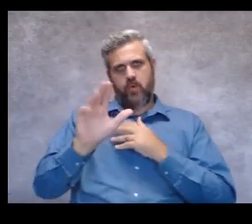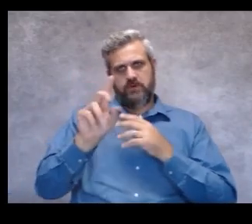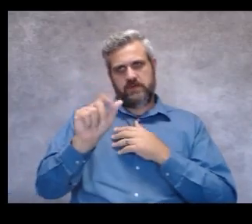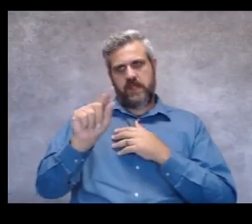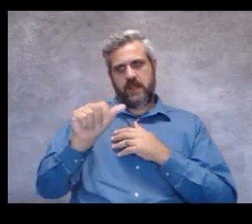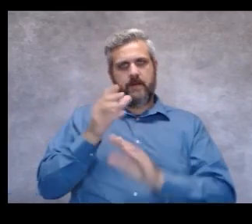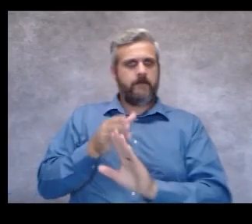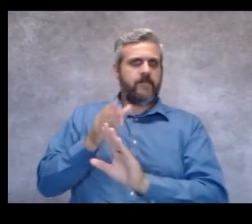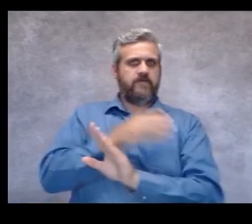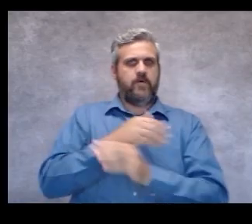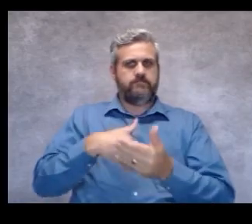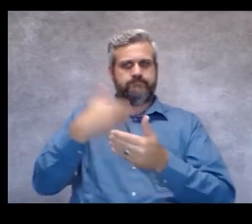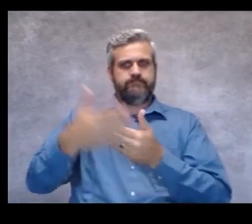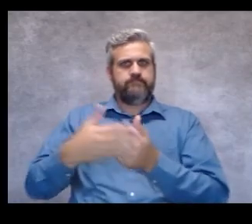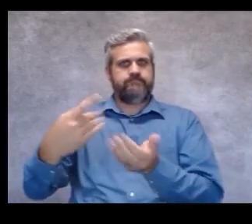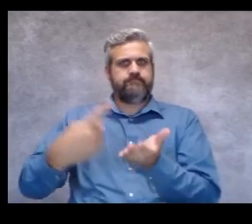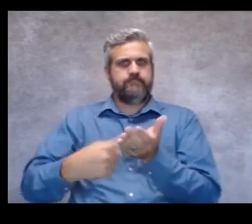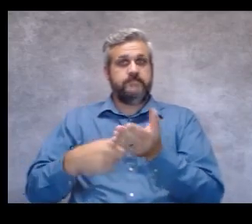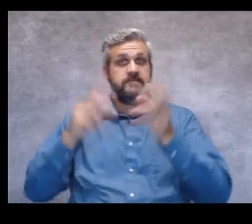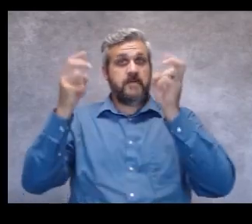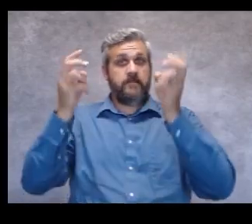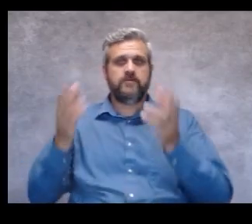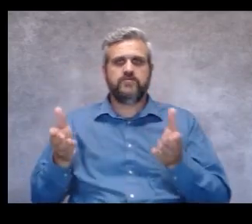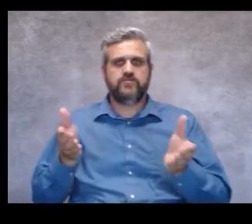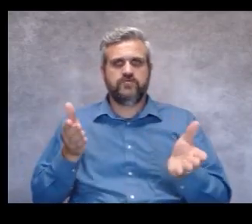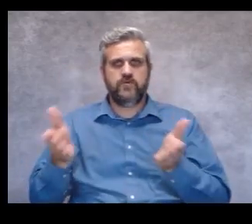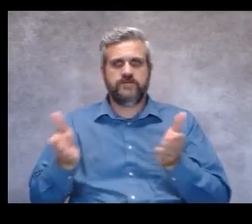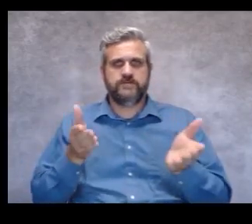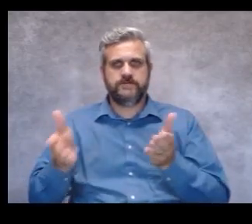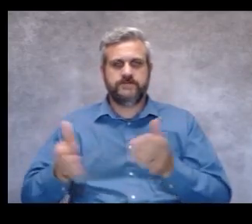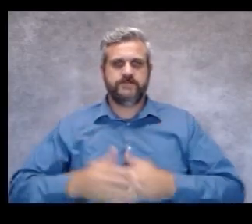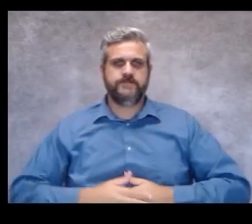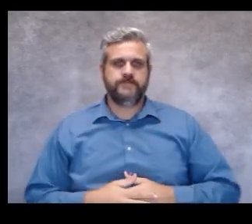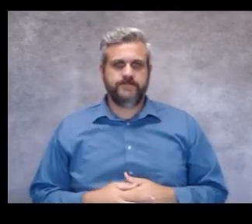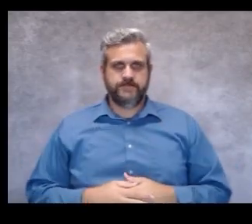before we head into the topic of services.